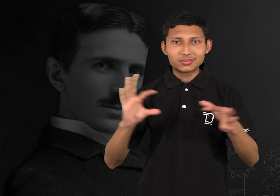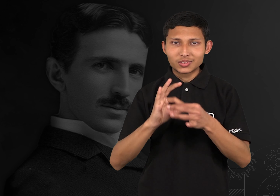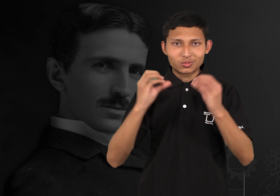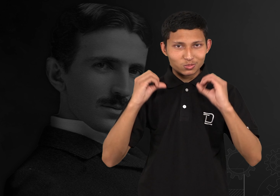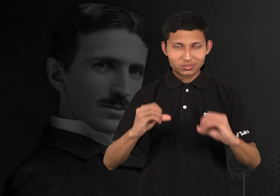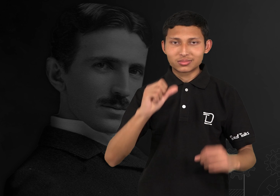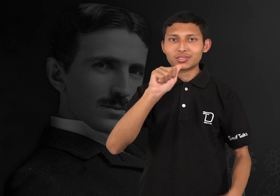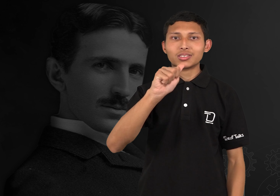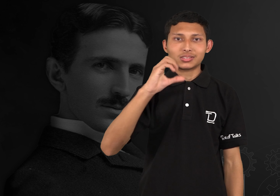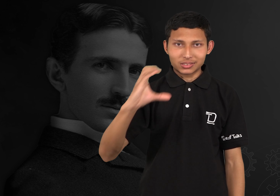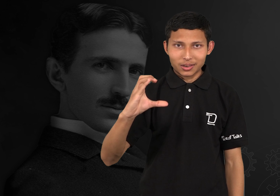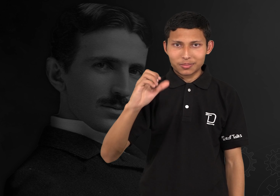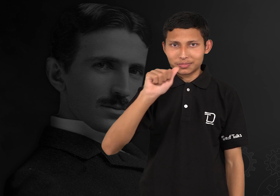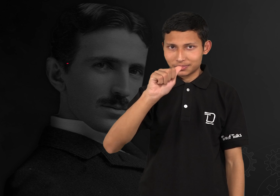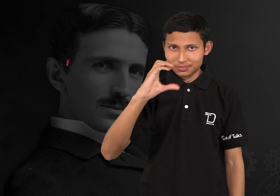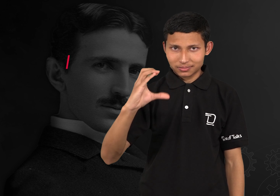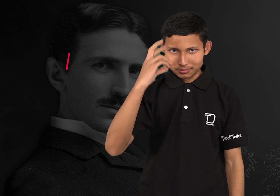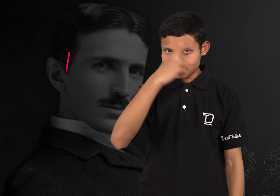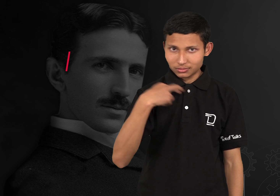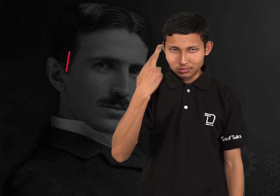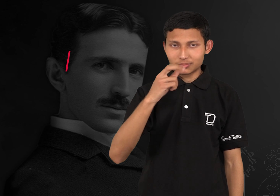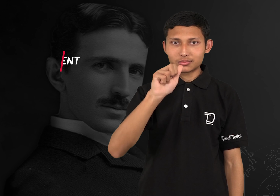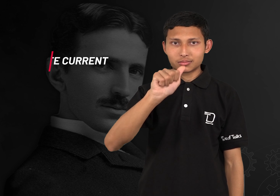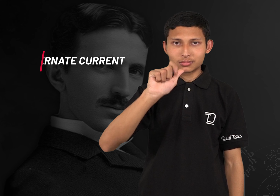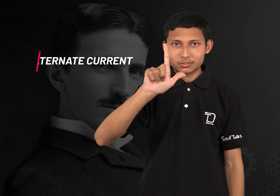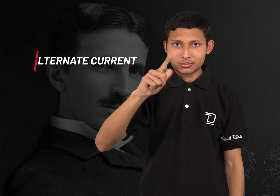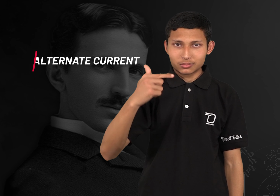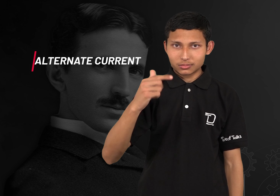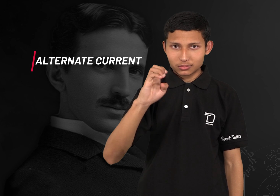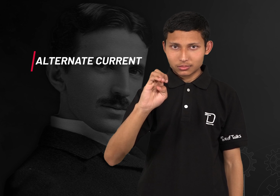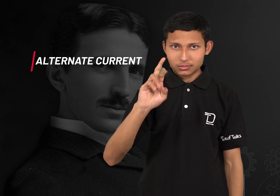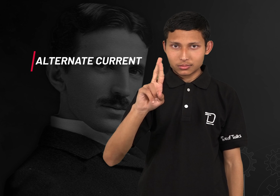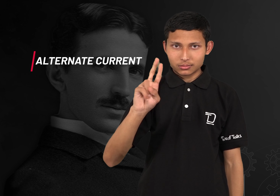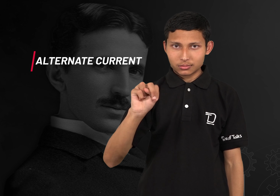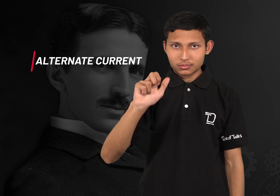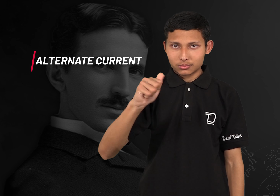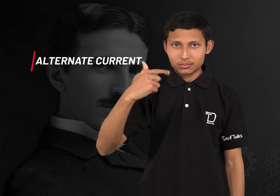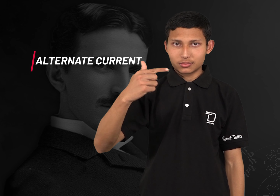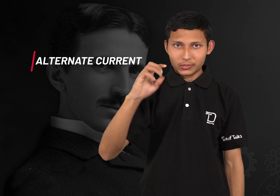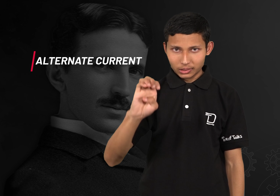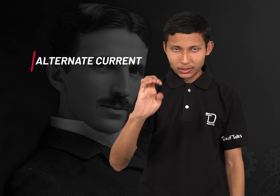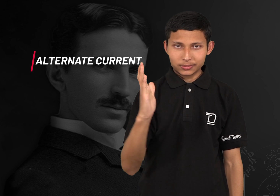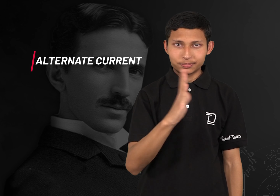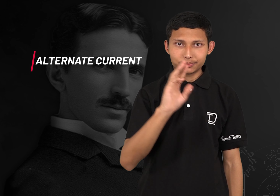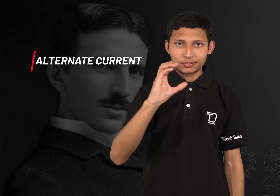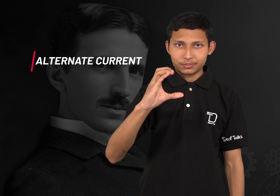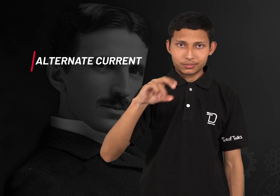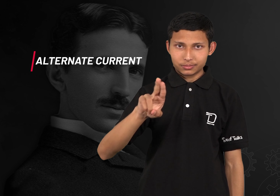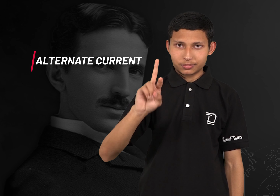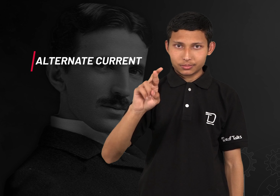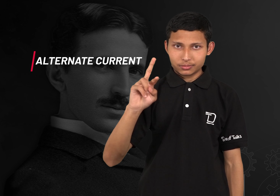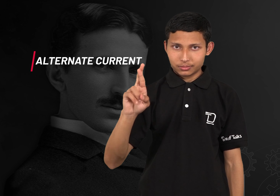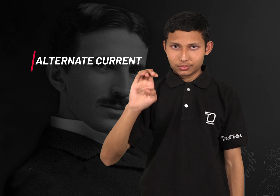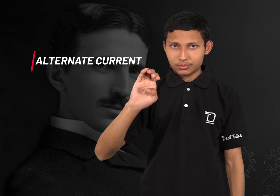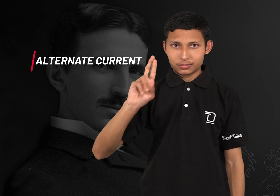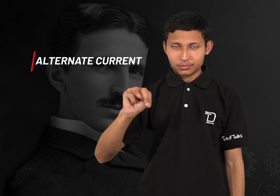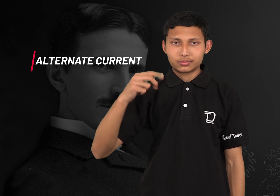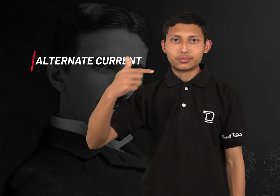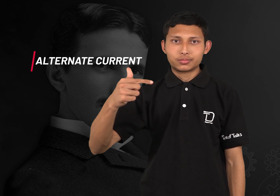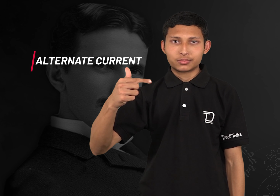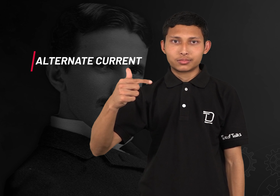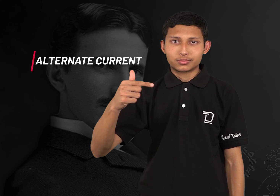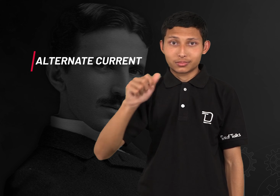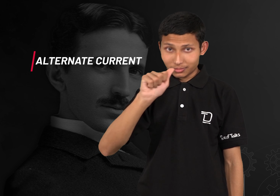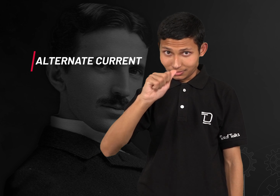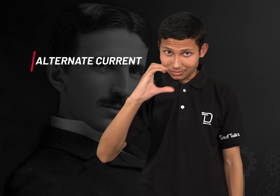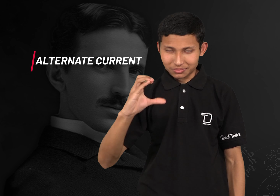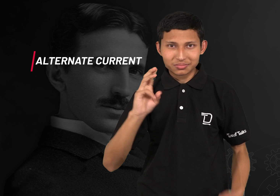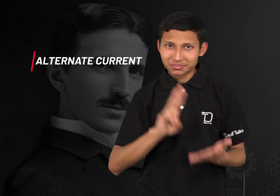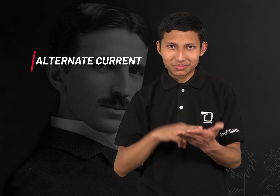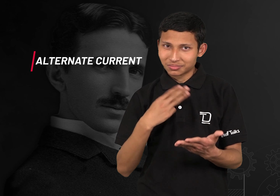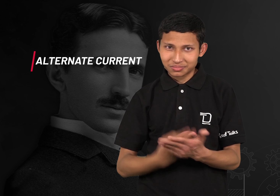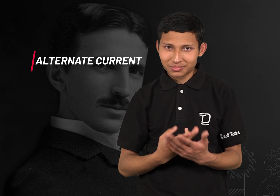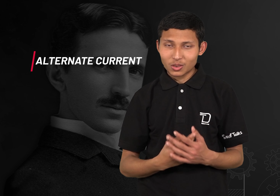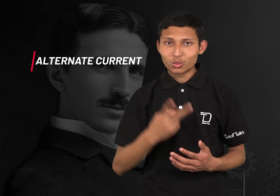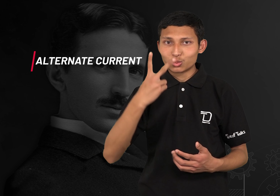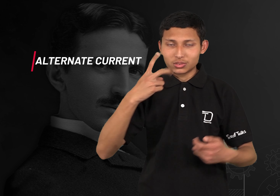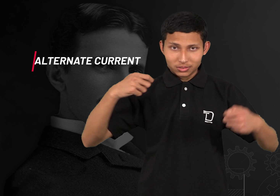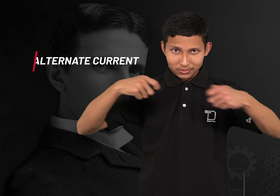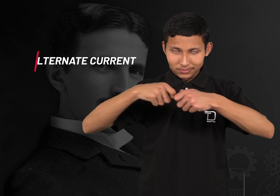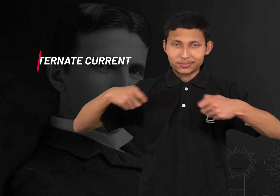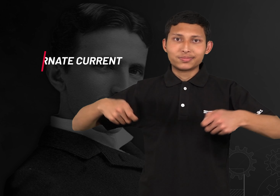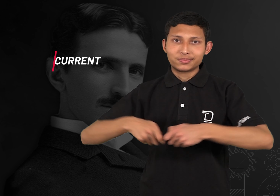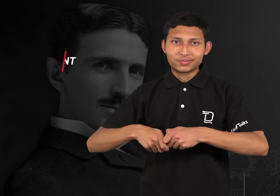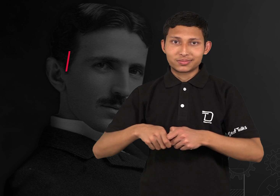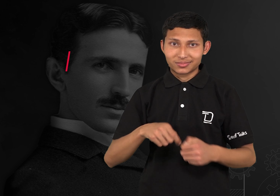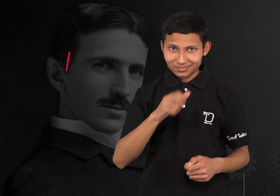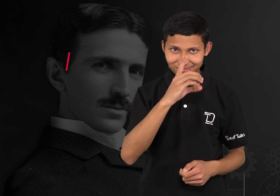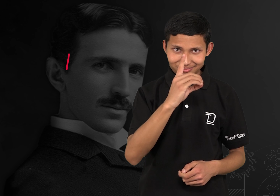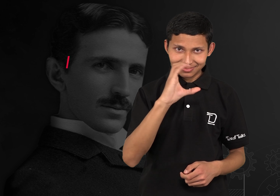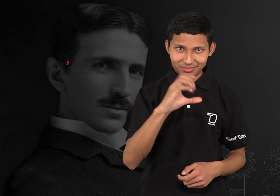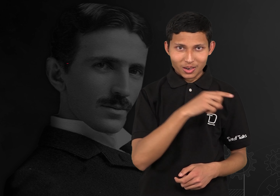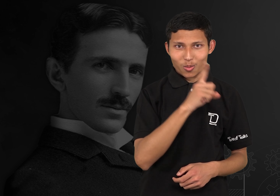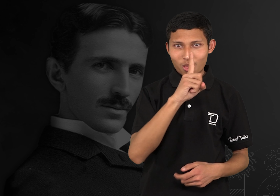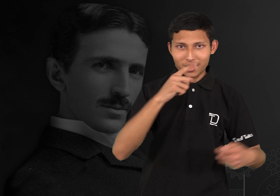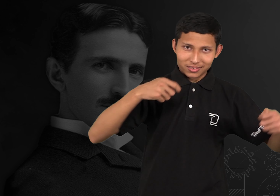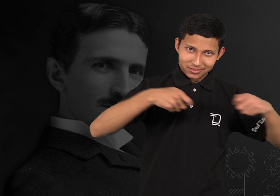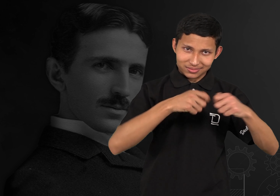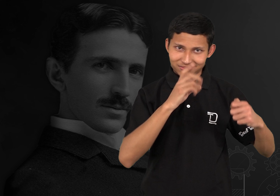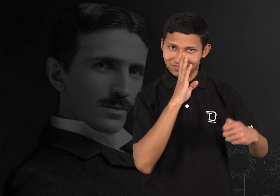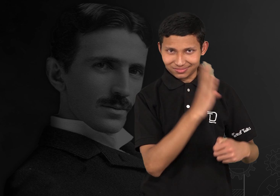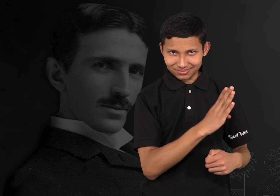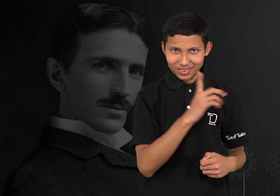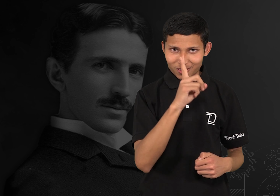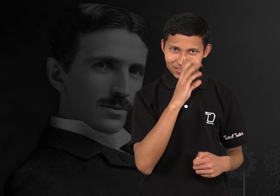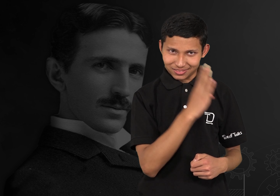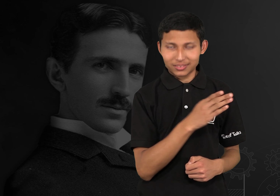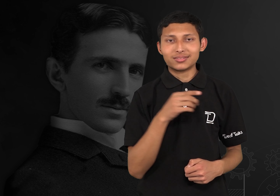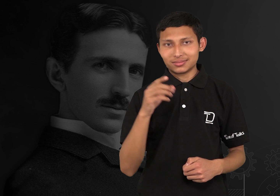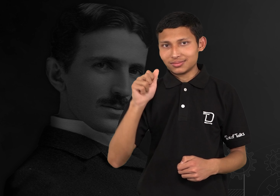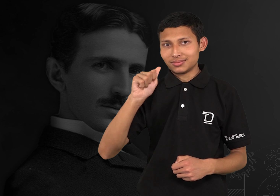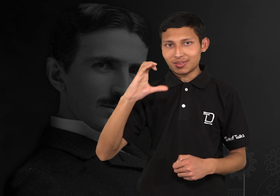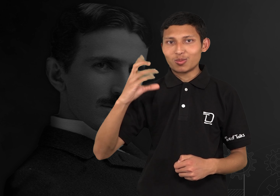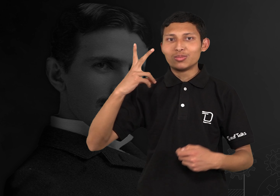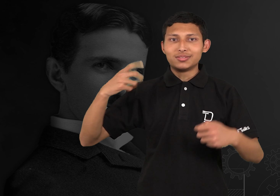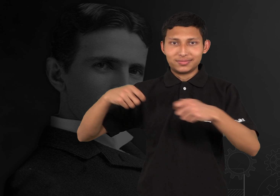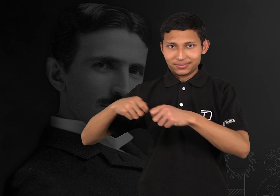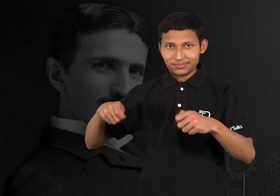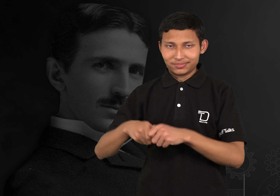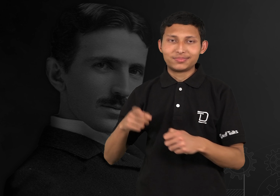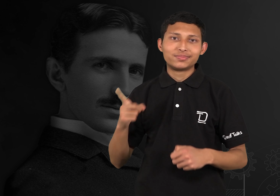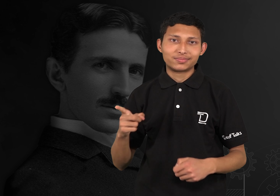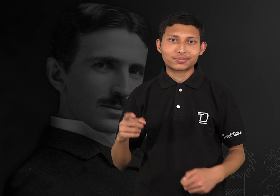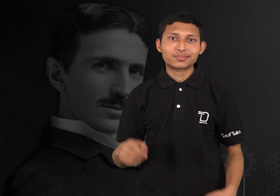alternating current, Alternate current means two ways of flowing current.